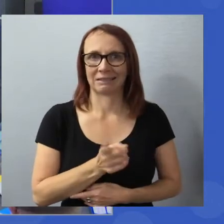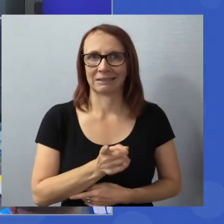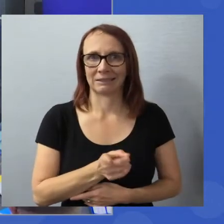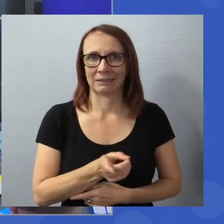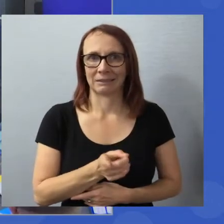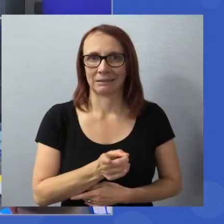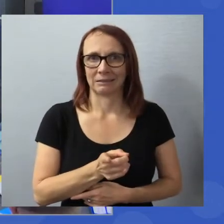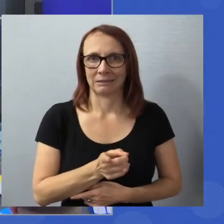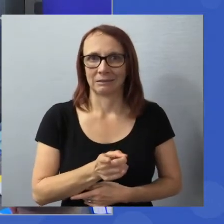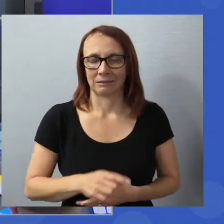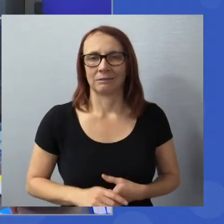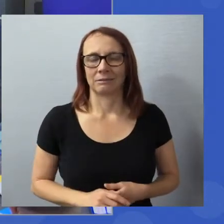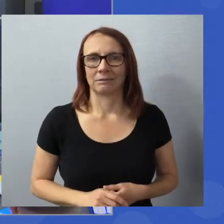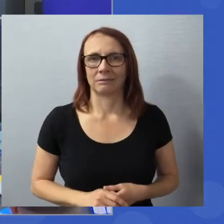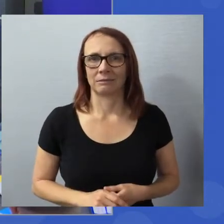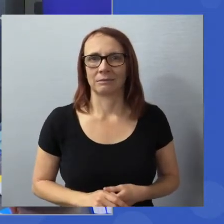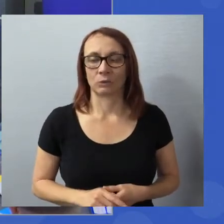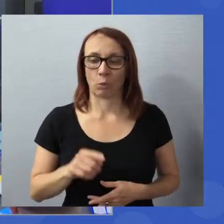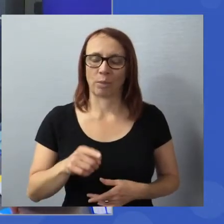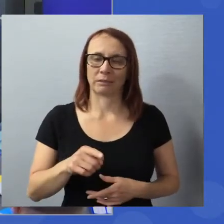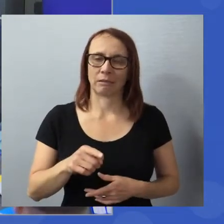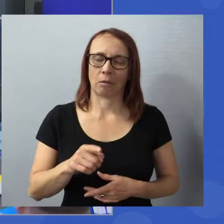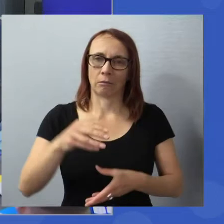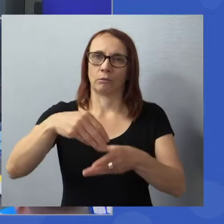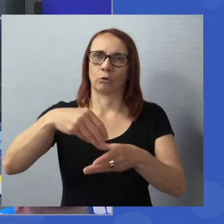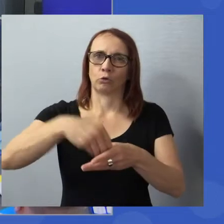kind of frame in which we're doing it so what we're going to do is we're going to